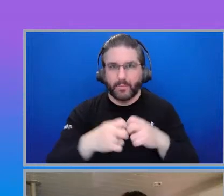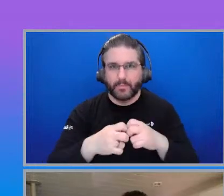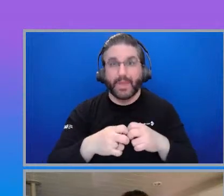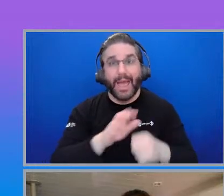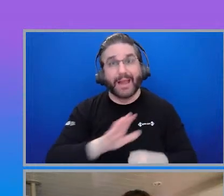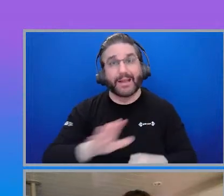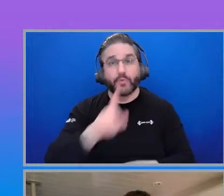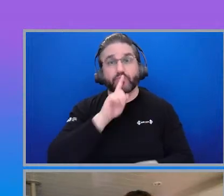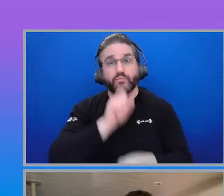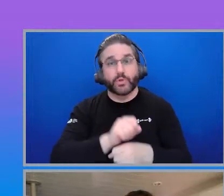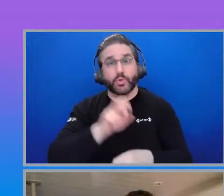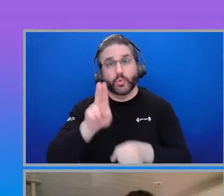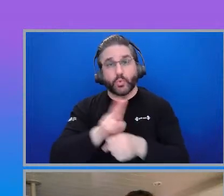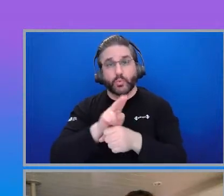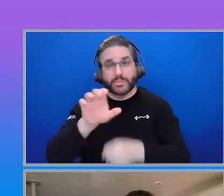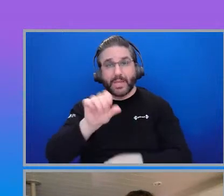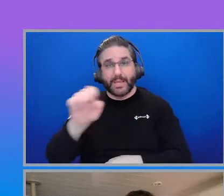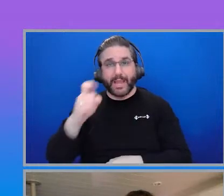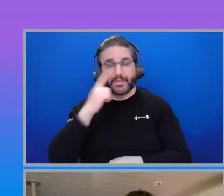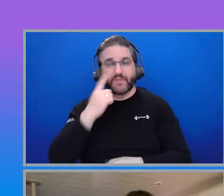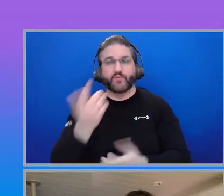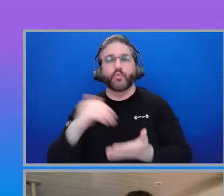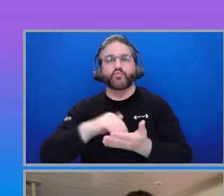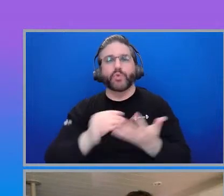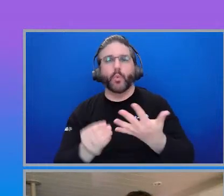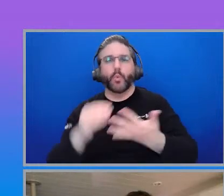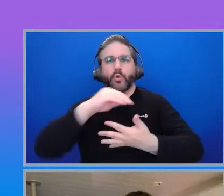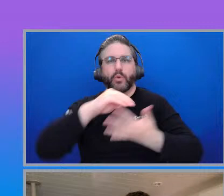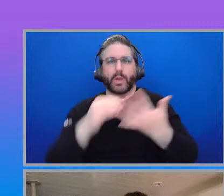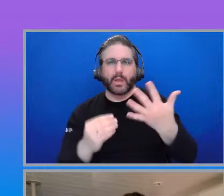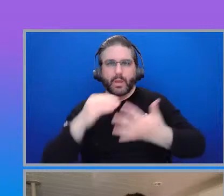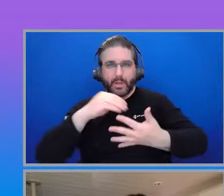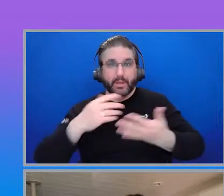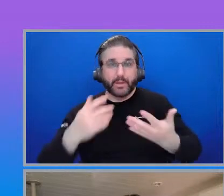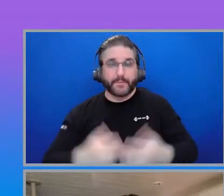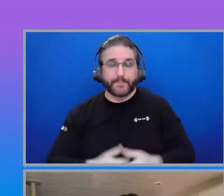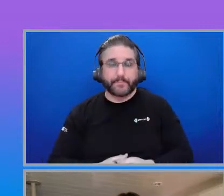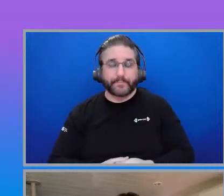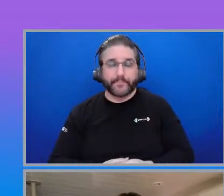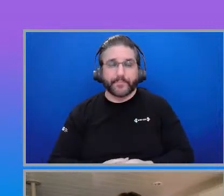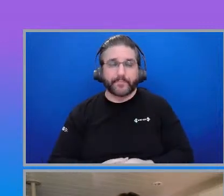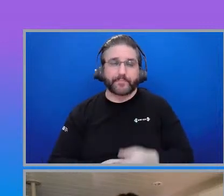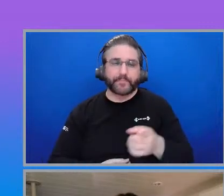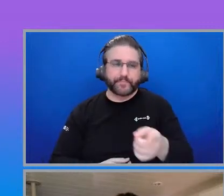real use cases that people had for doing this kind of